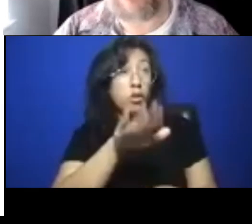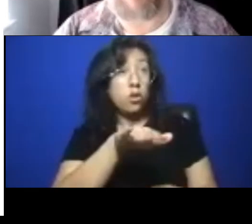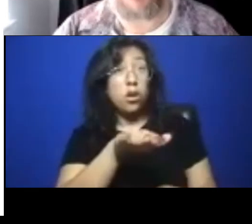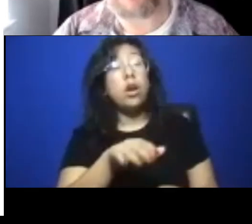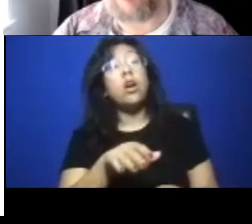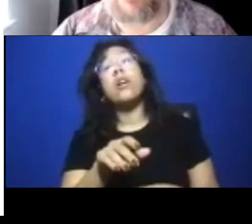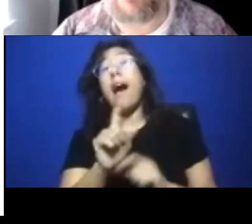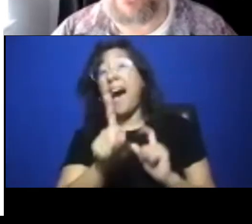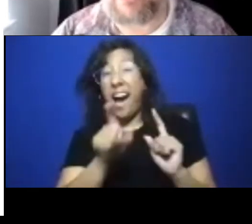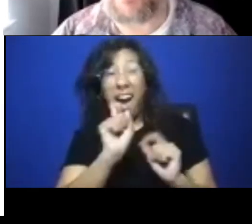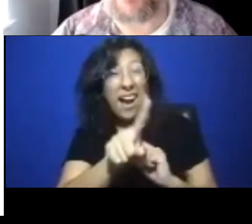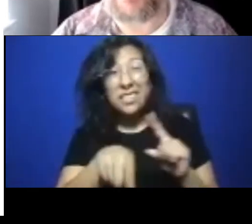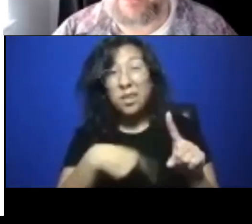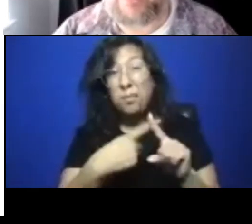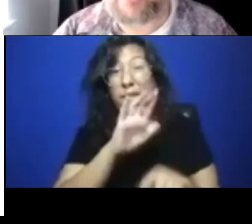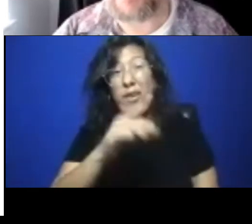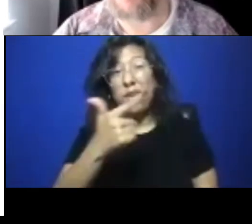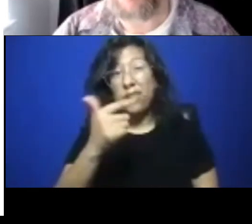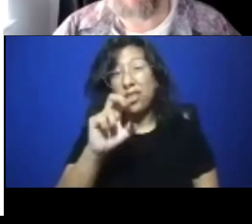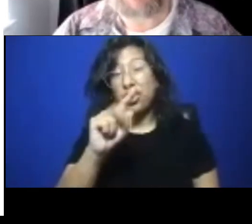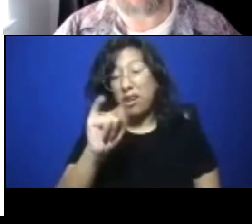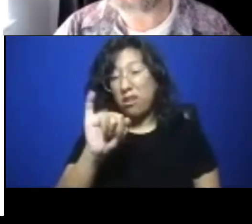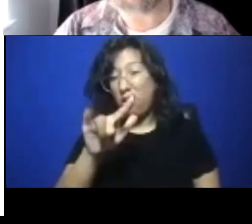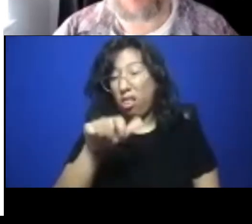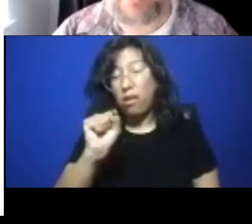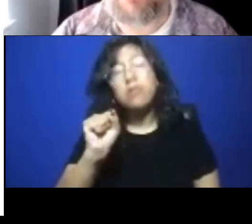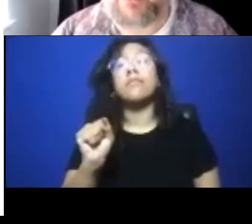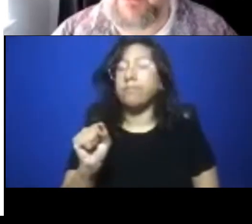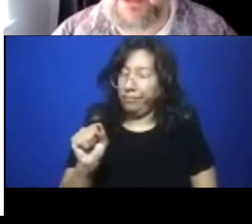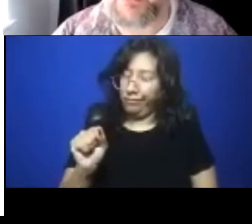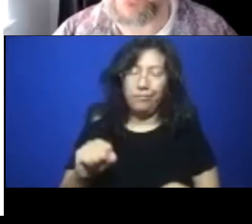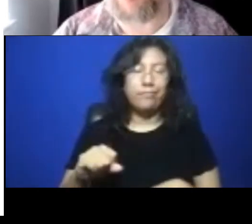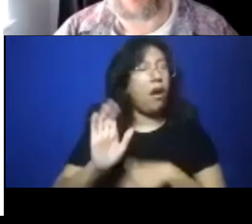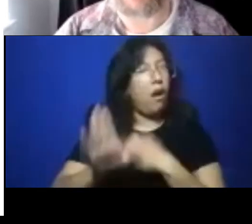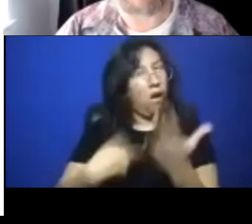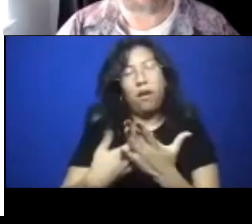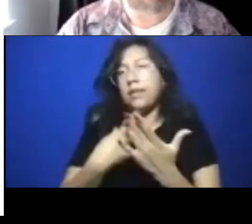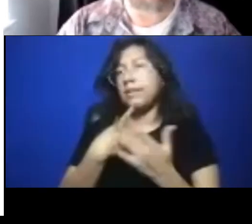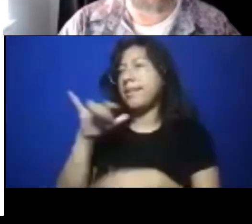I bet almost all 100 would say yes. So that's an example of an intrusive question.